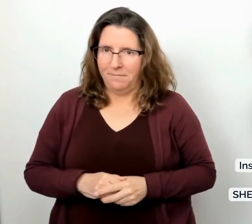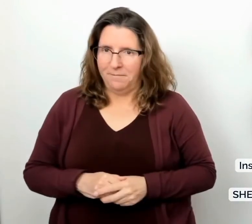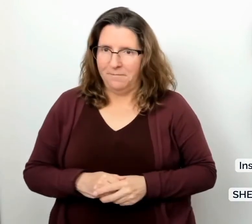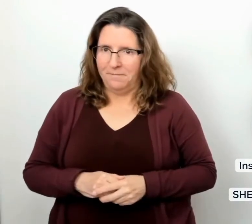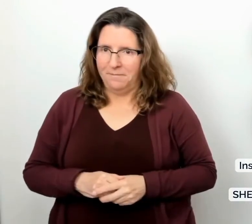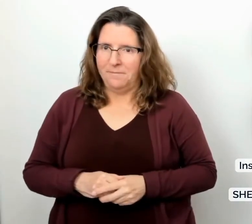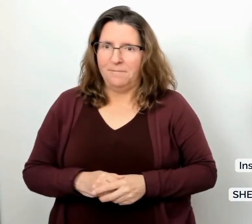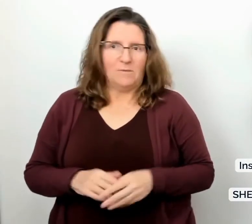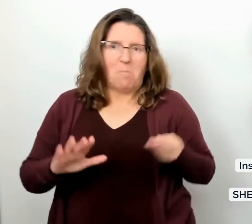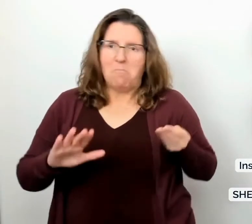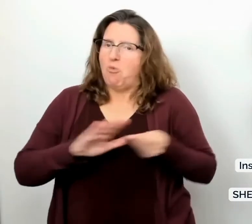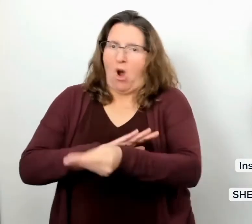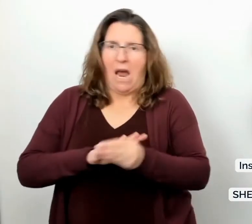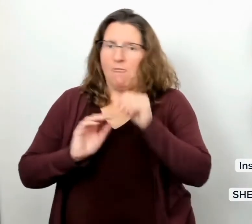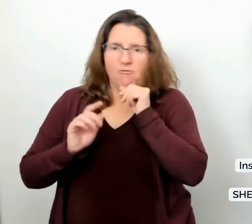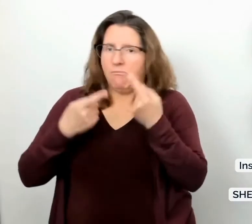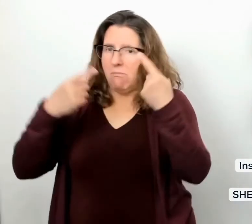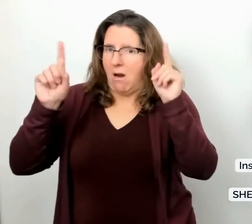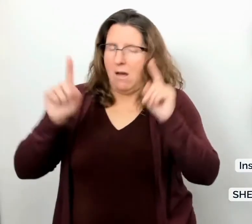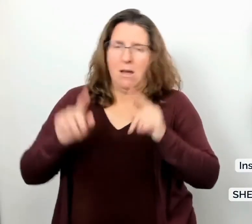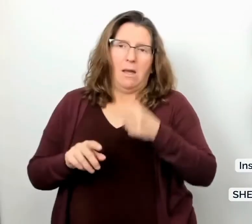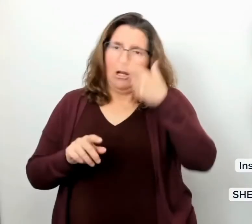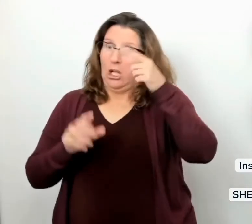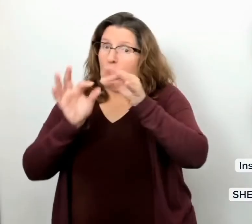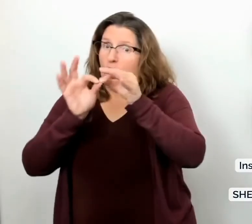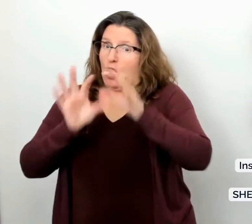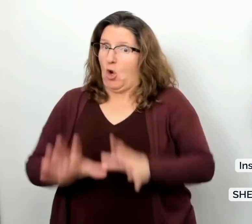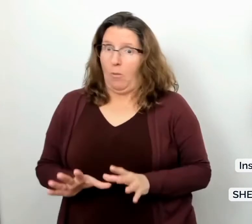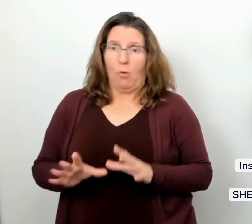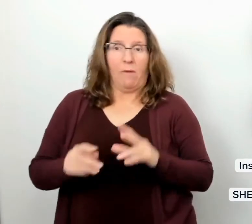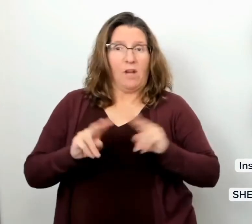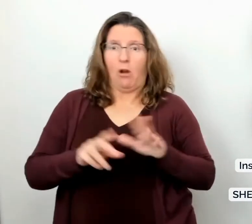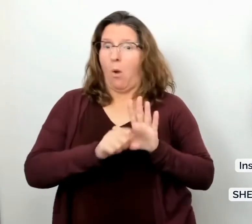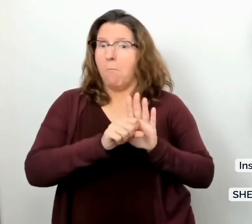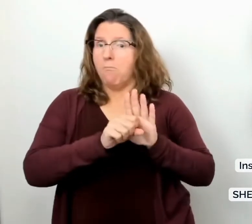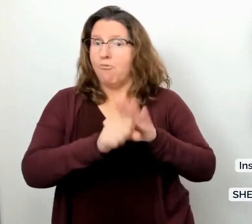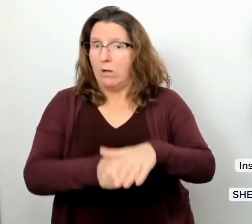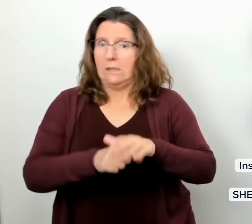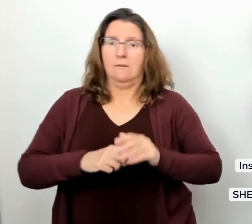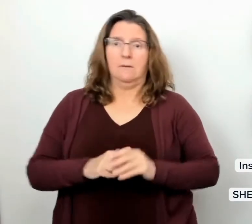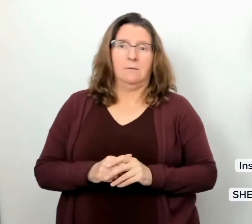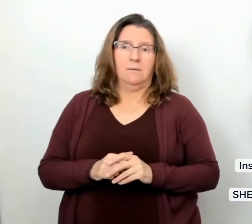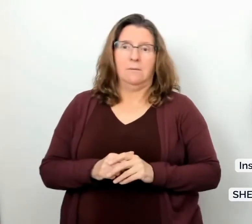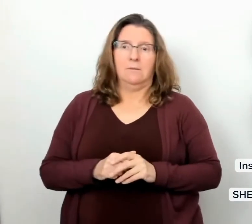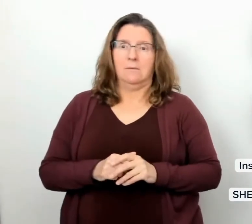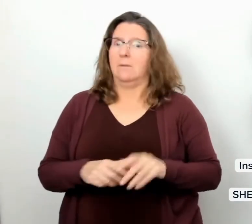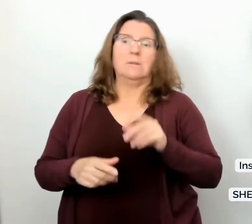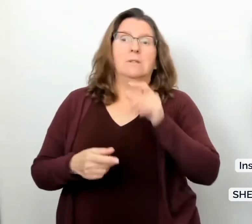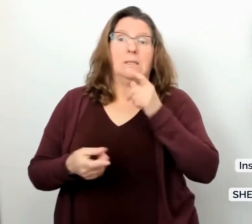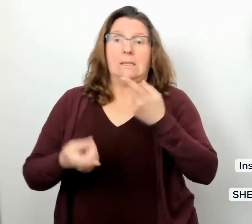I looked at the whole situation - I knew the interpreter was pushy,